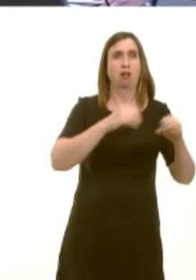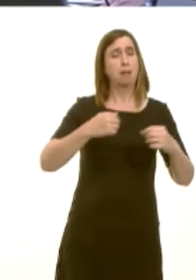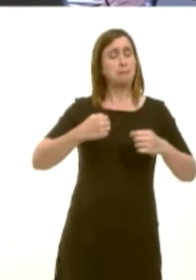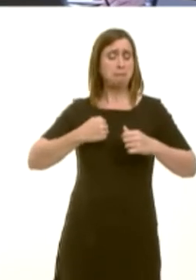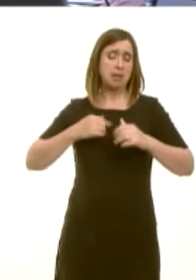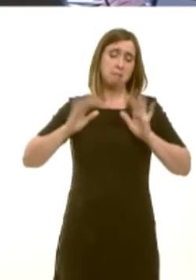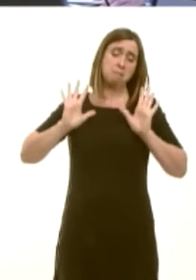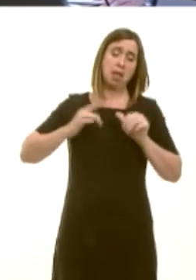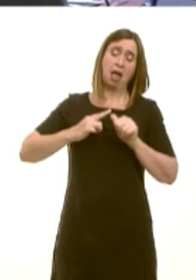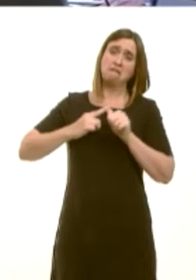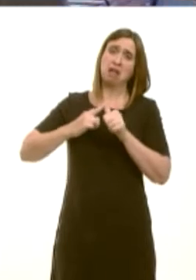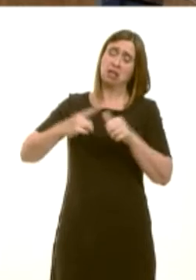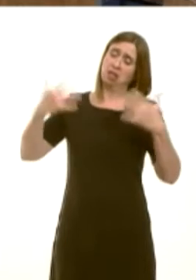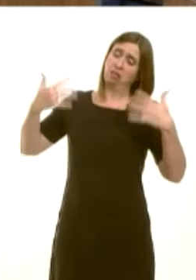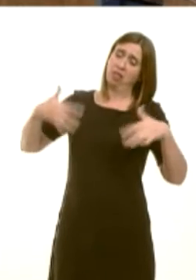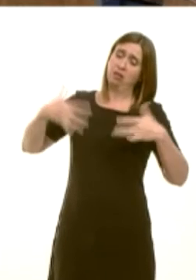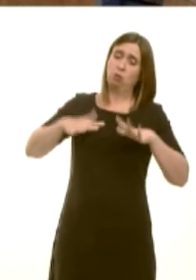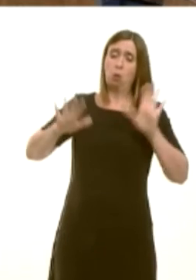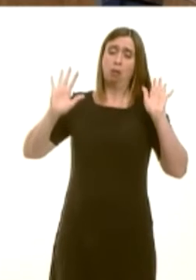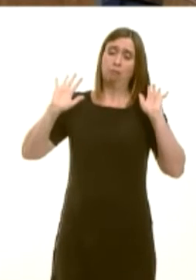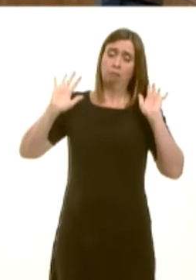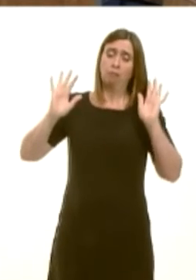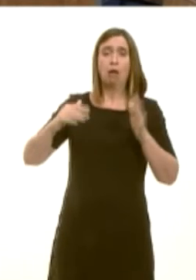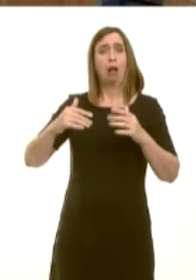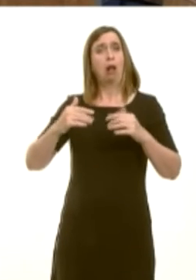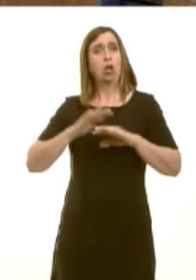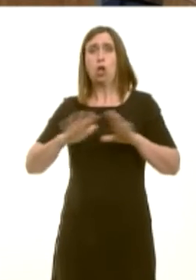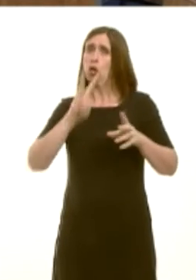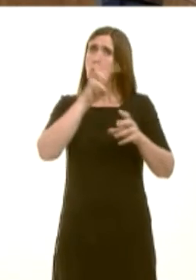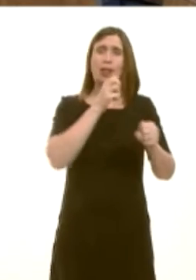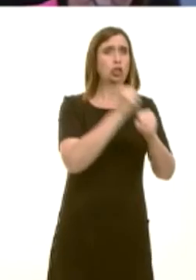and this is not at this point in time the considered opinion of the Welsh Government,